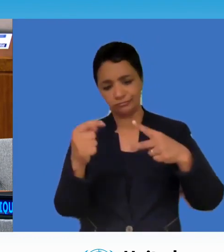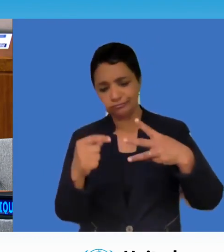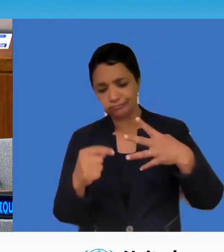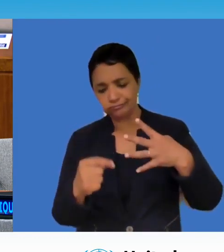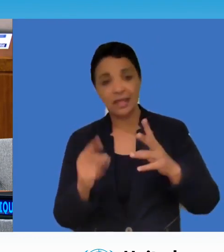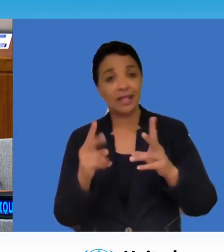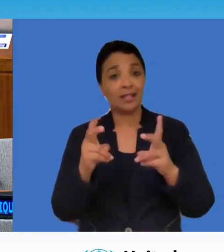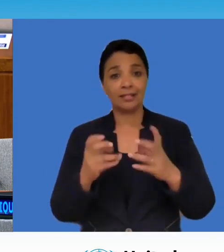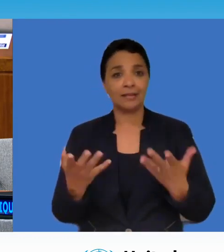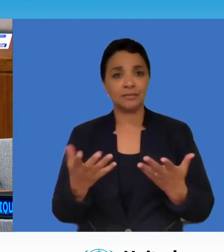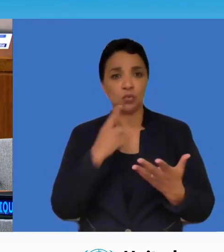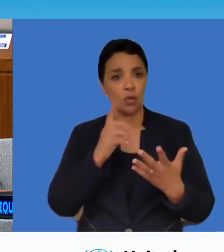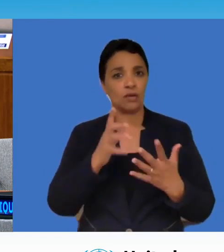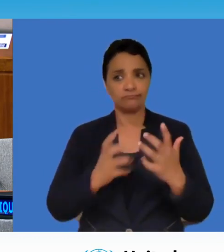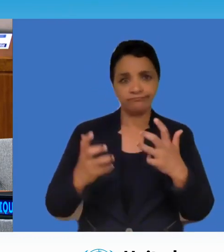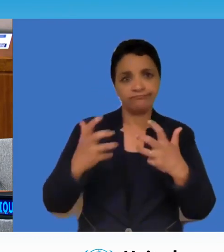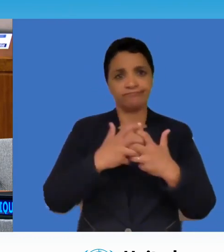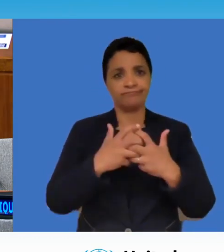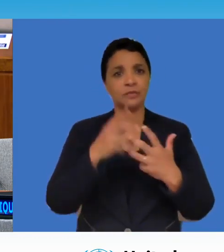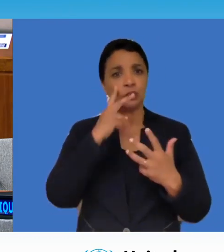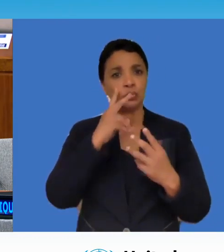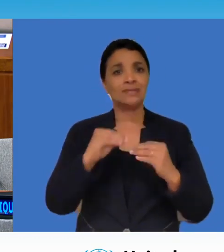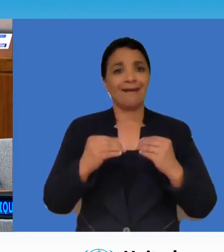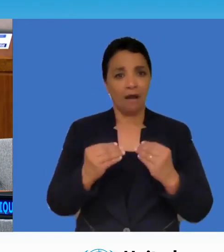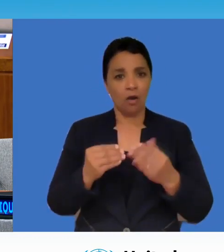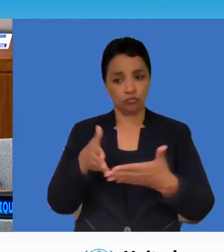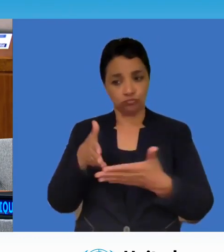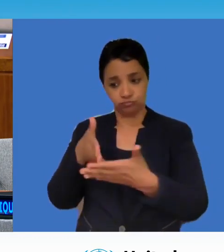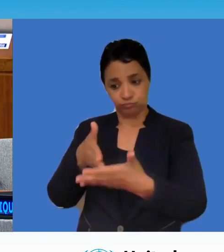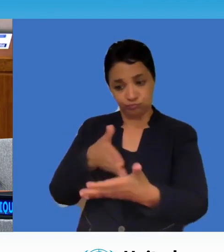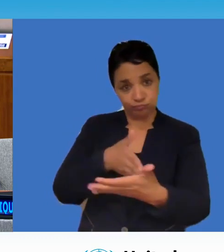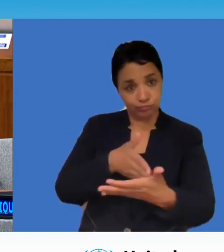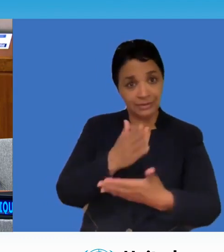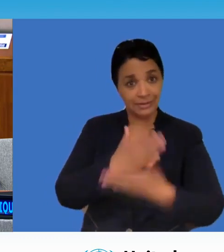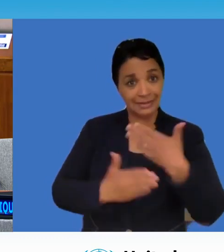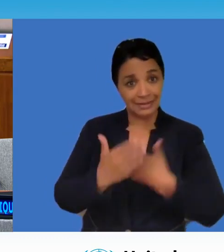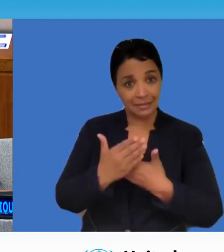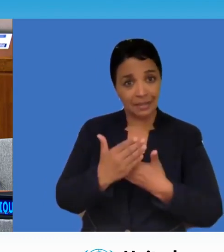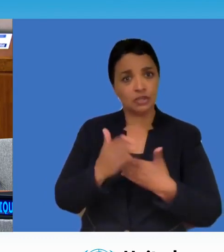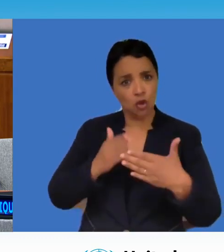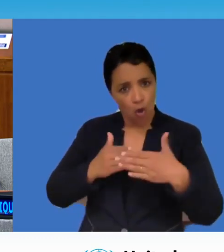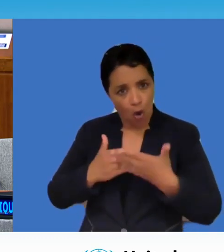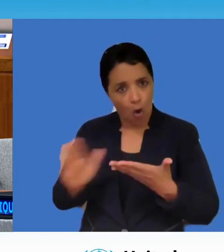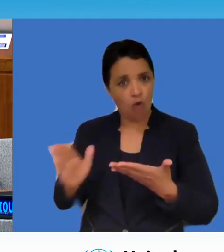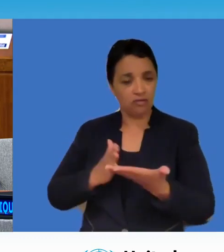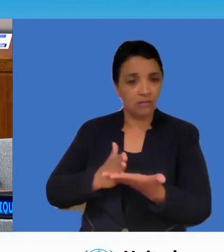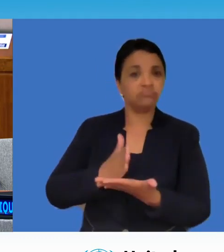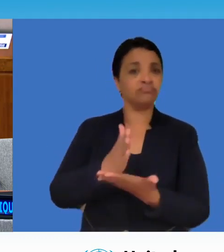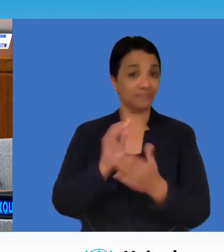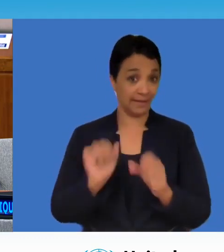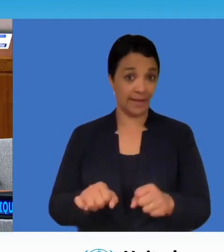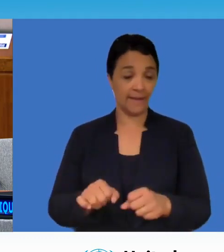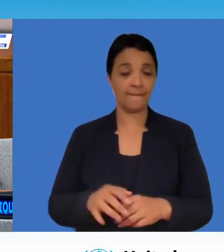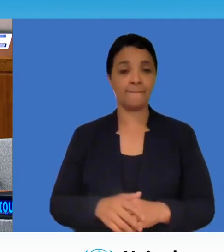discover means to address the challenges faced by the person with the disability mear welcomes this